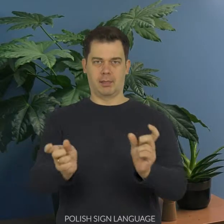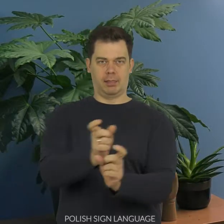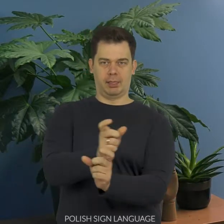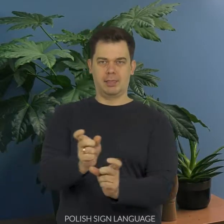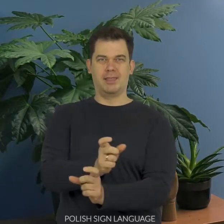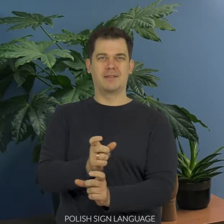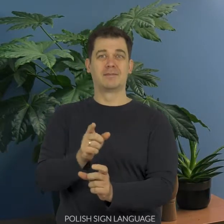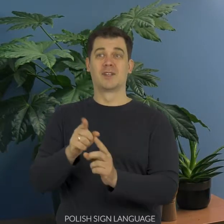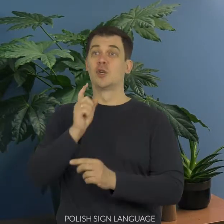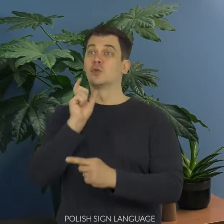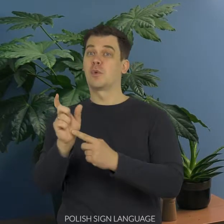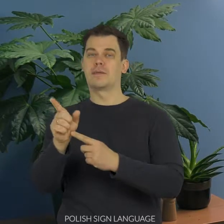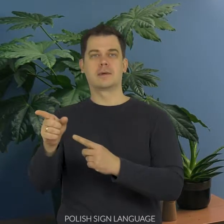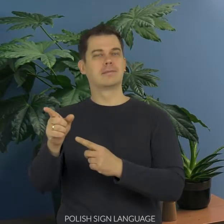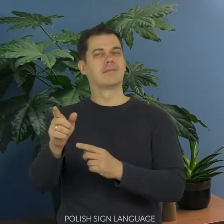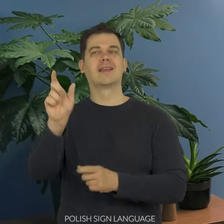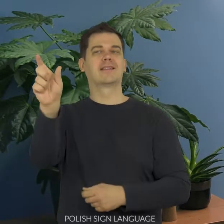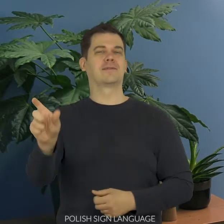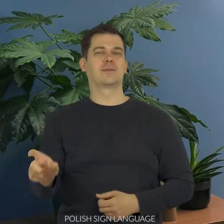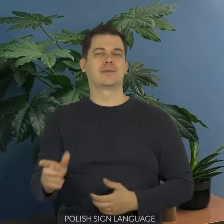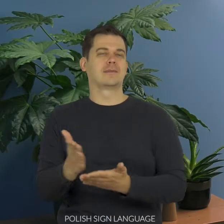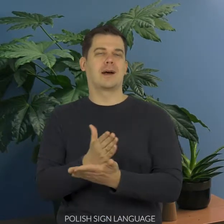The number of known words is individually limited,